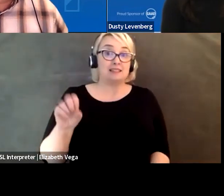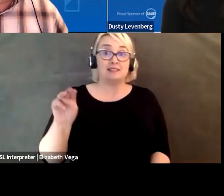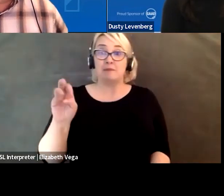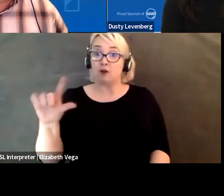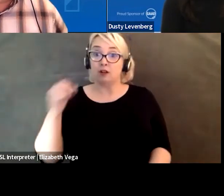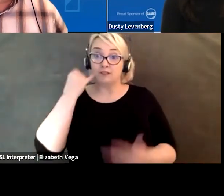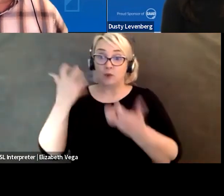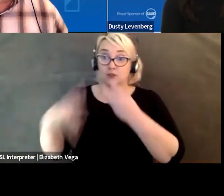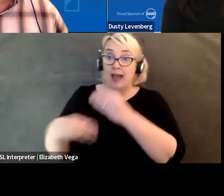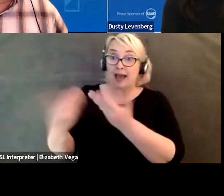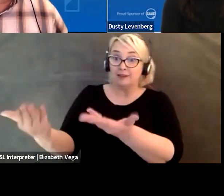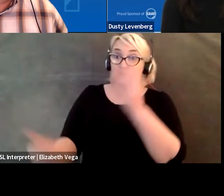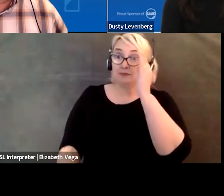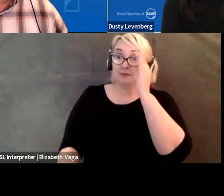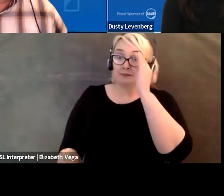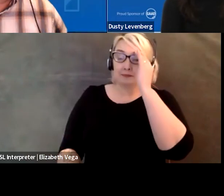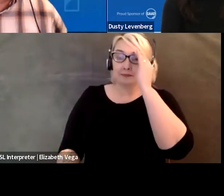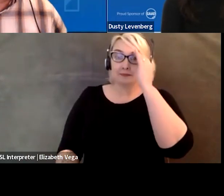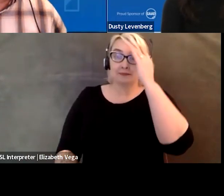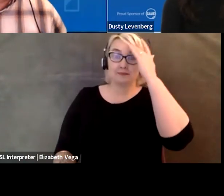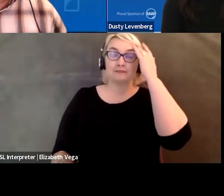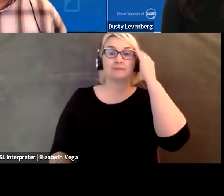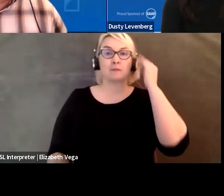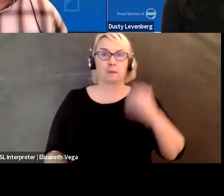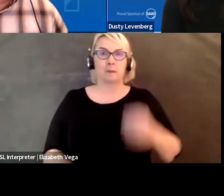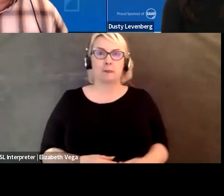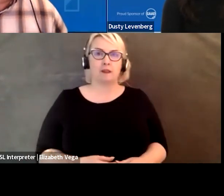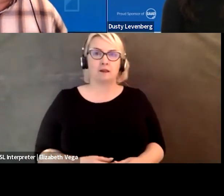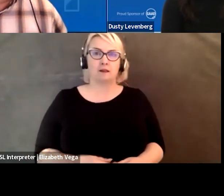Dennis Lembree: Just a couple of side notes in addition to that.